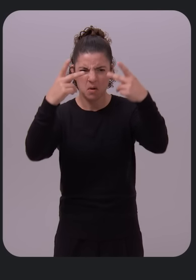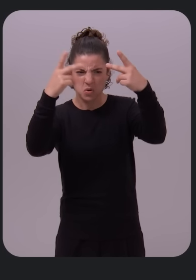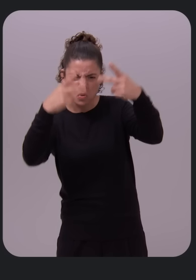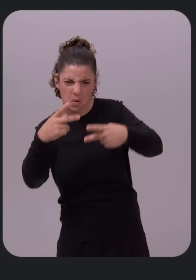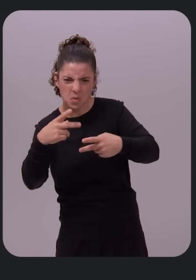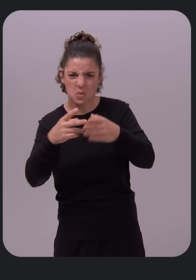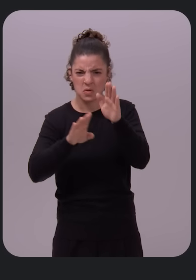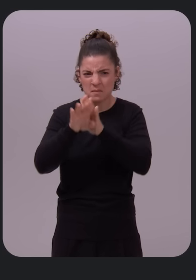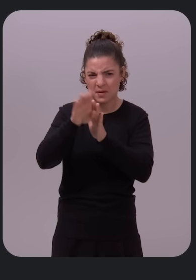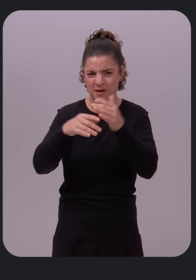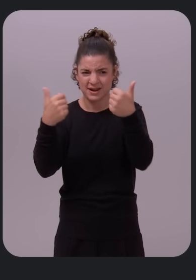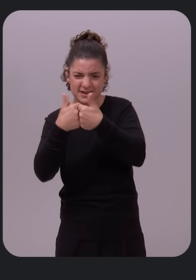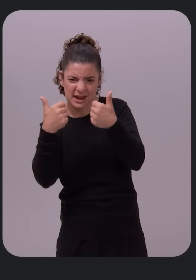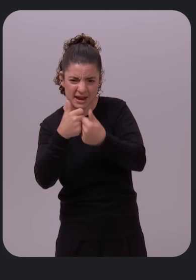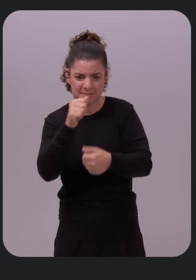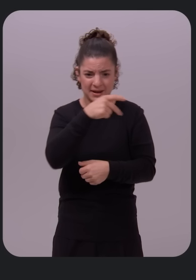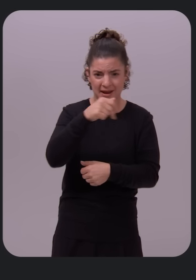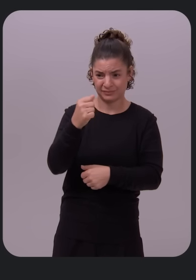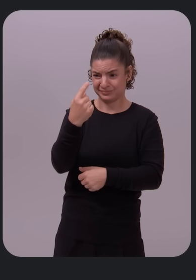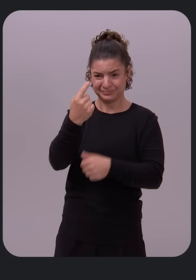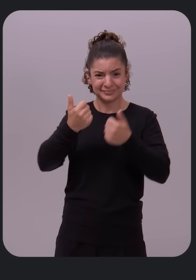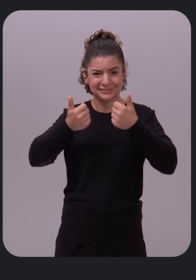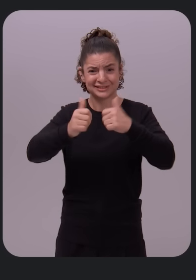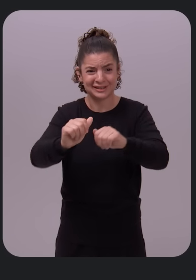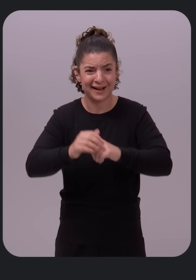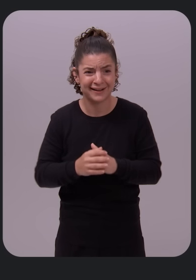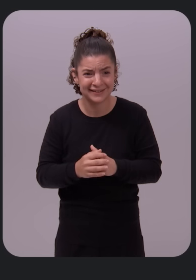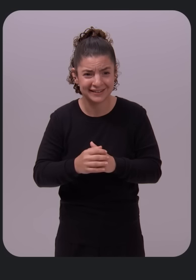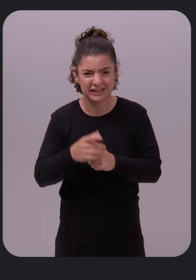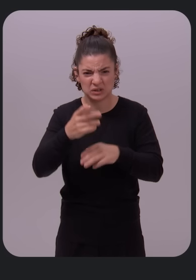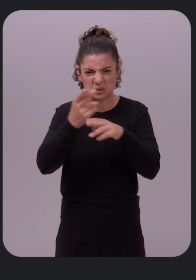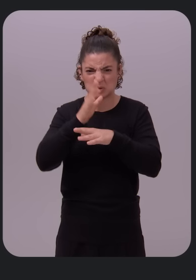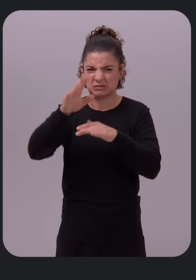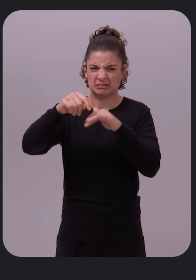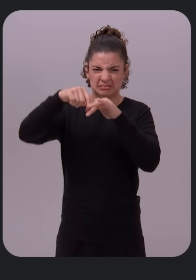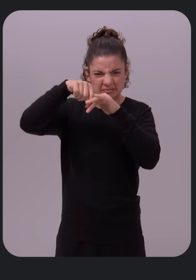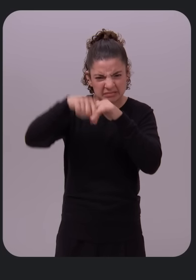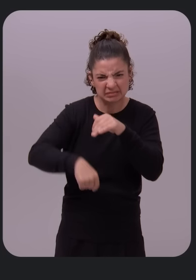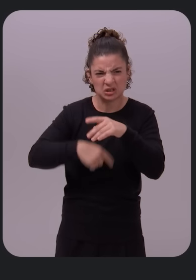building games and apps in a single shot. You've used its vast reasoning powers on everything